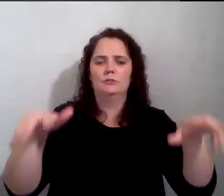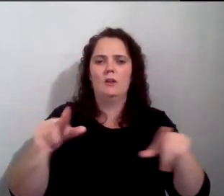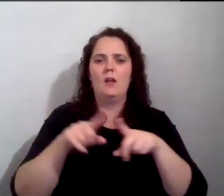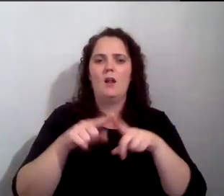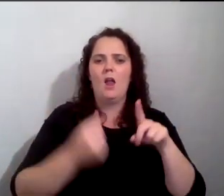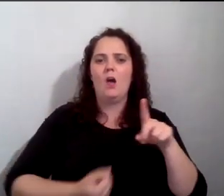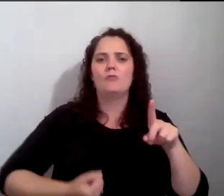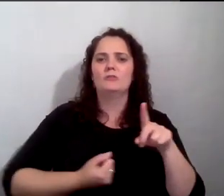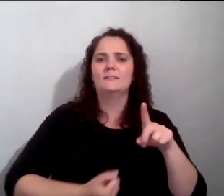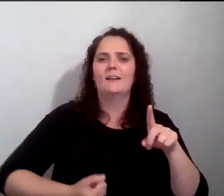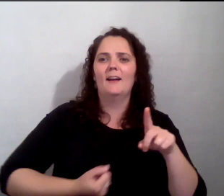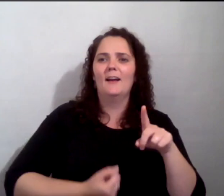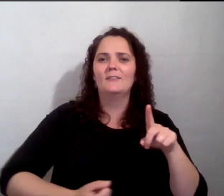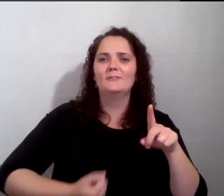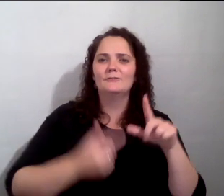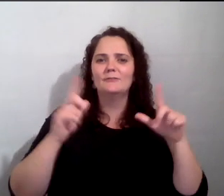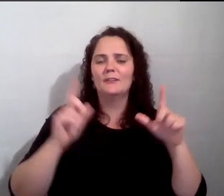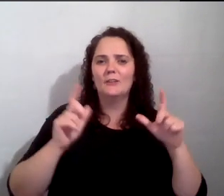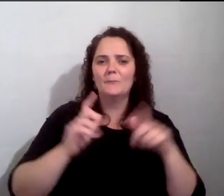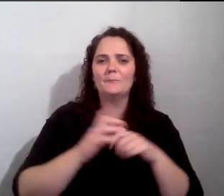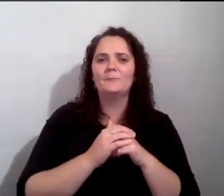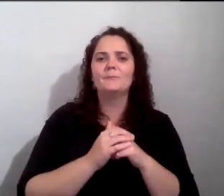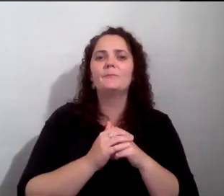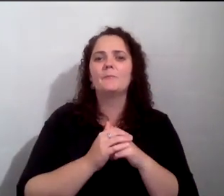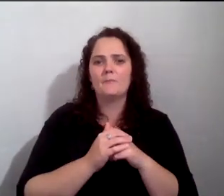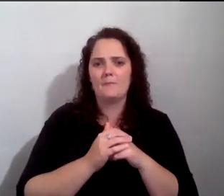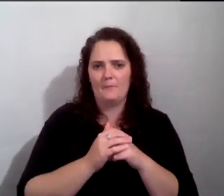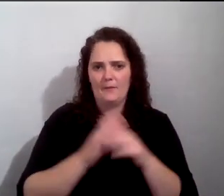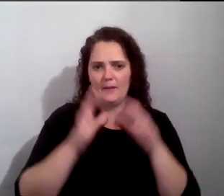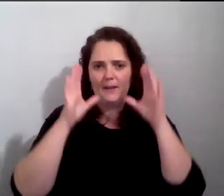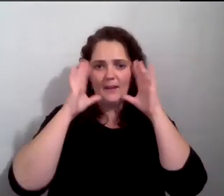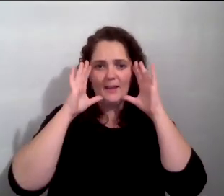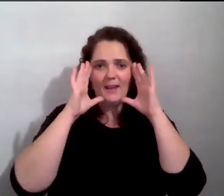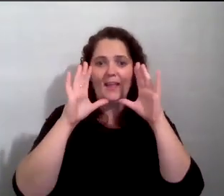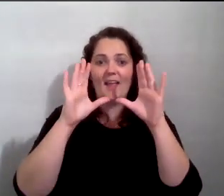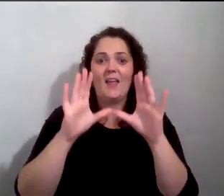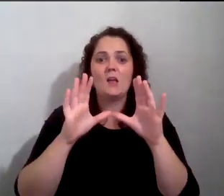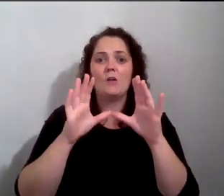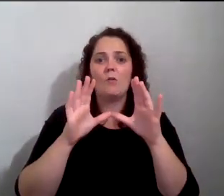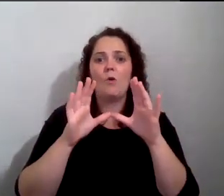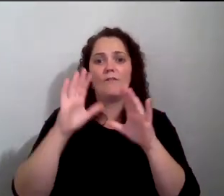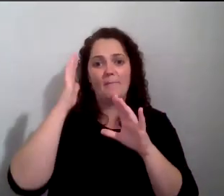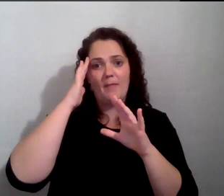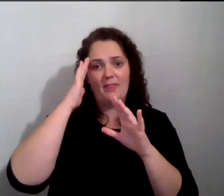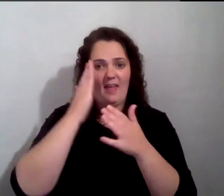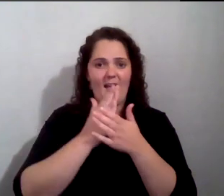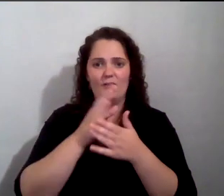ultrasound photograph and the the head of what is the mother is